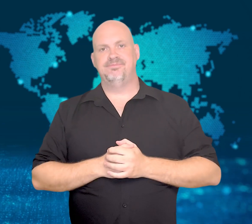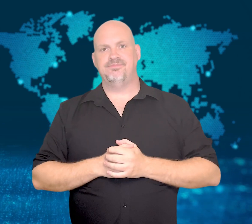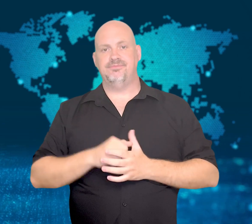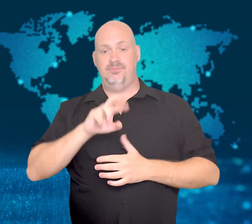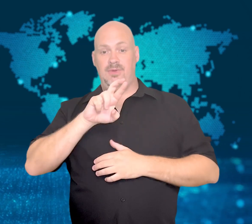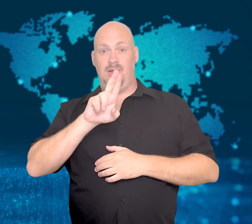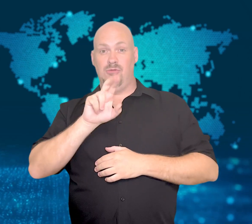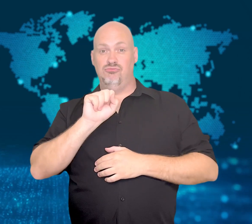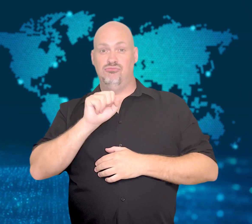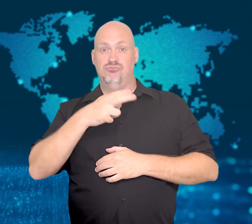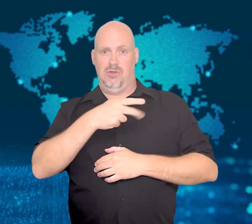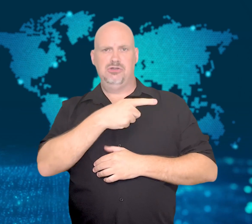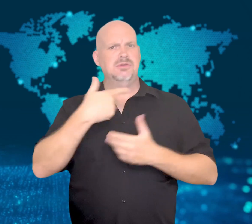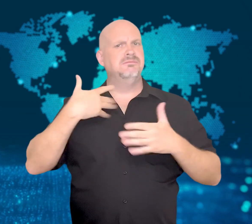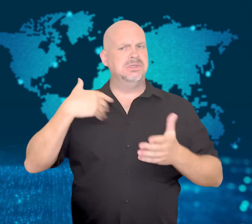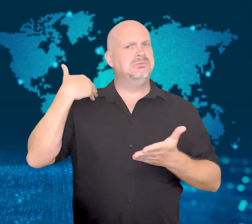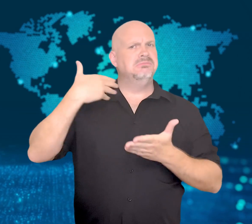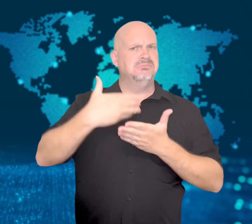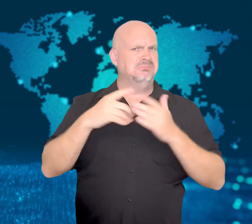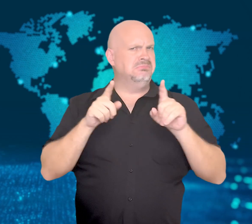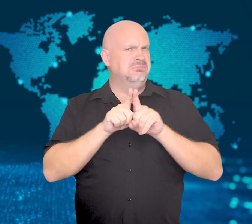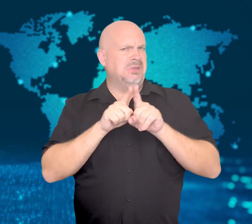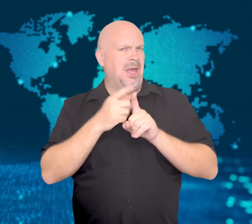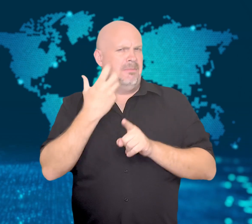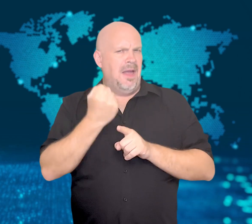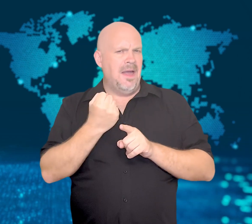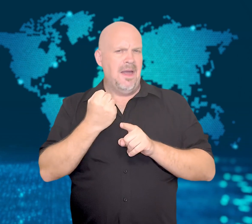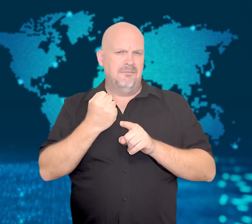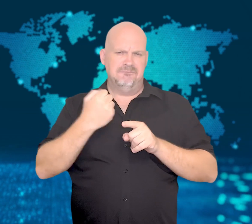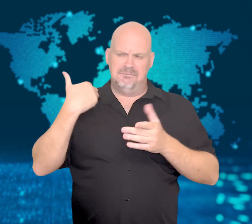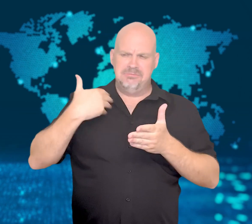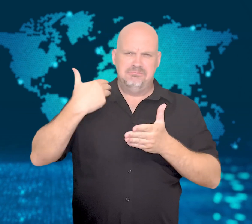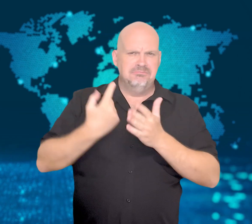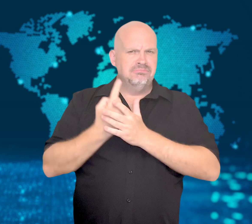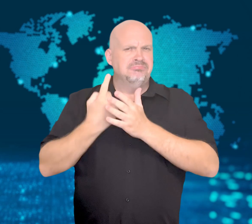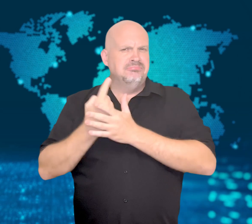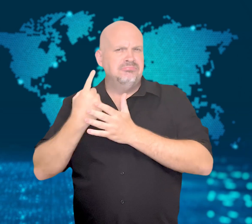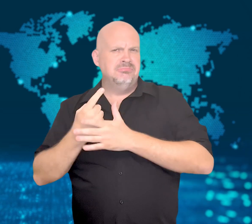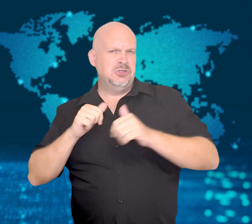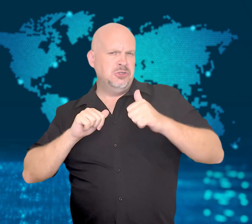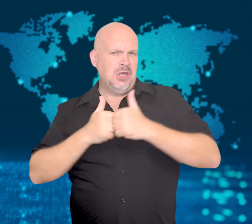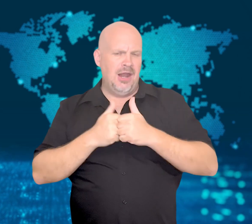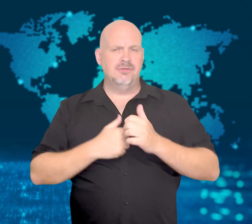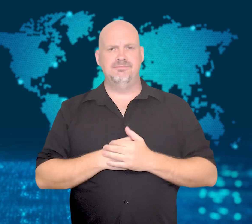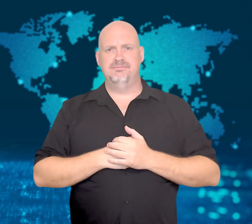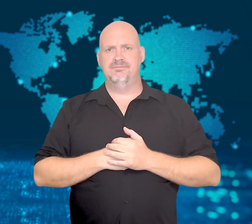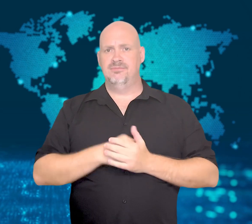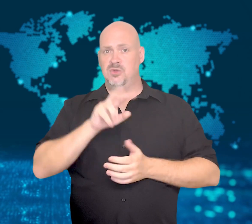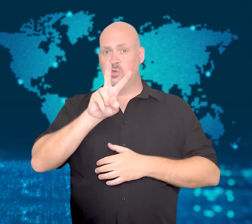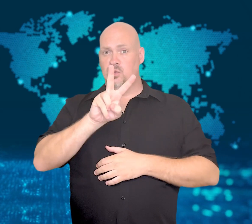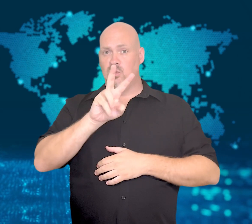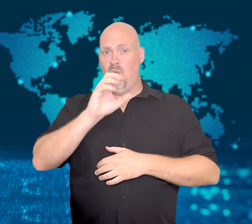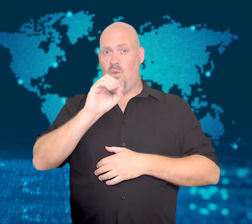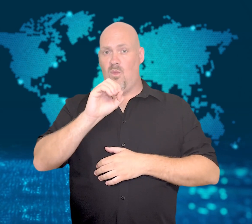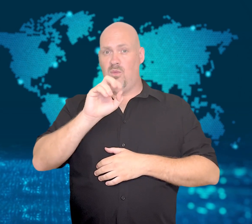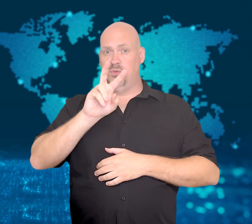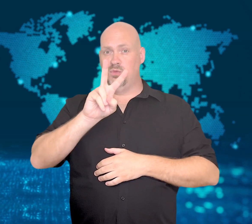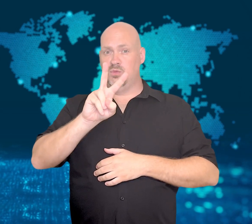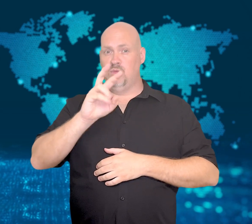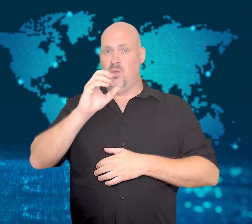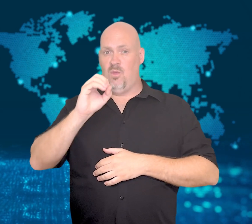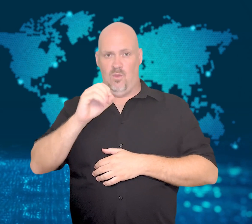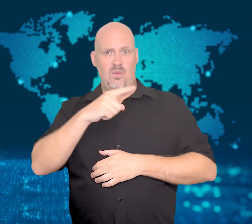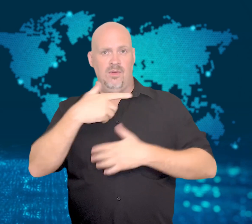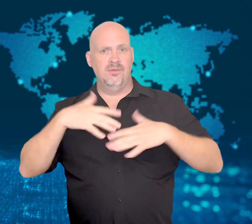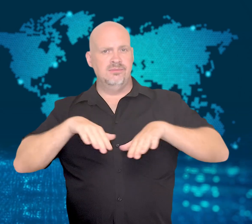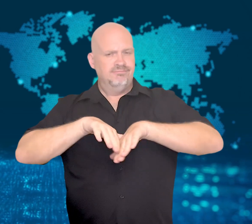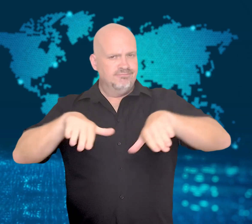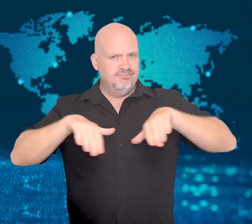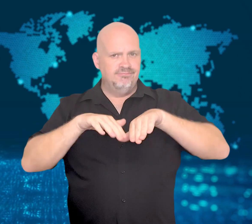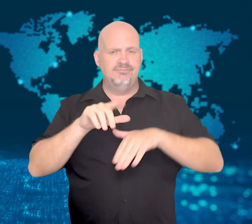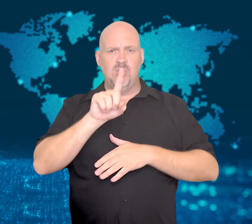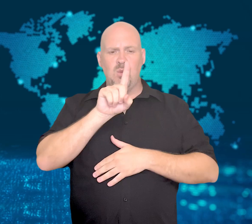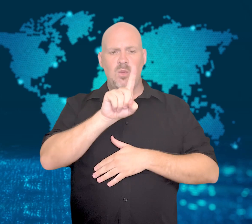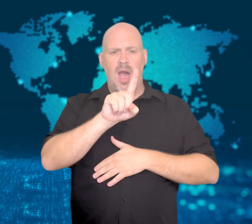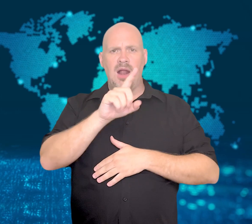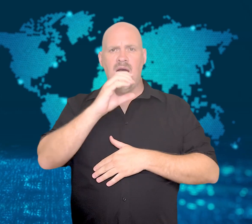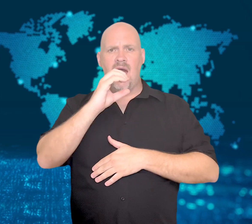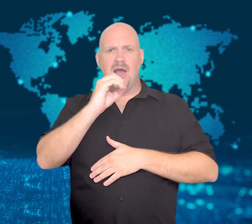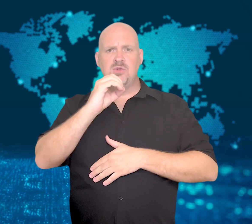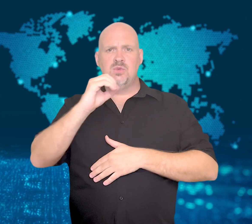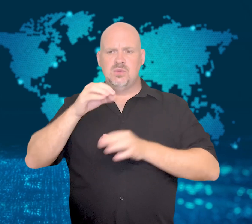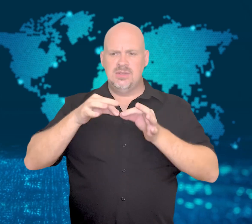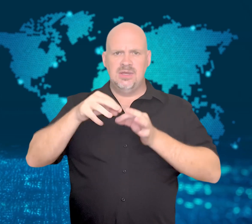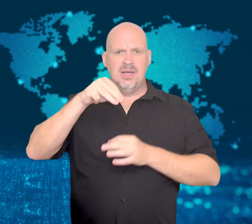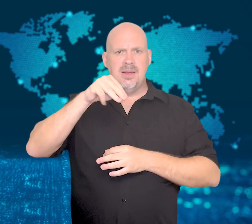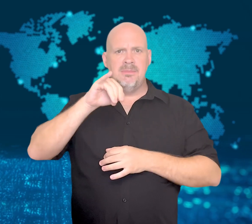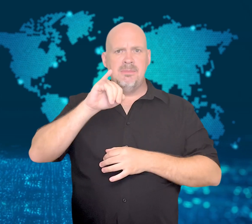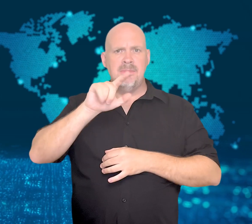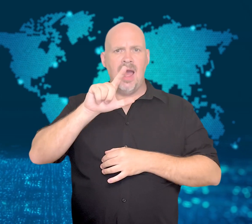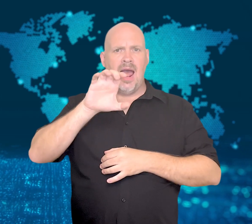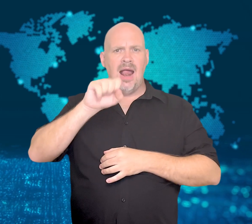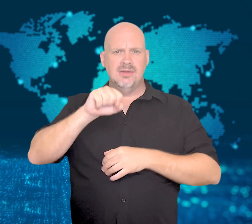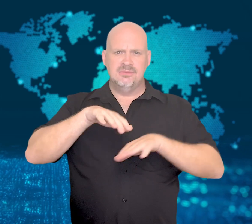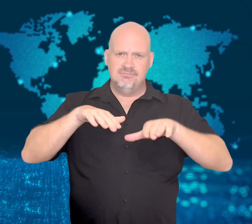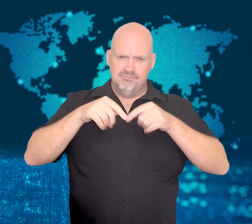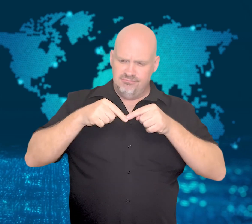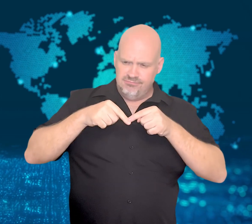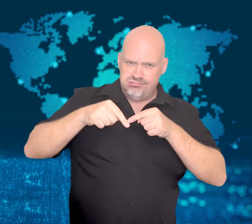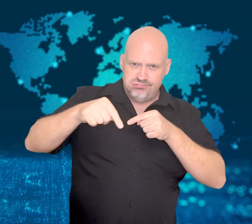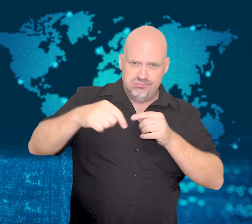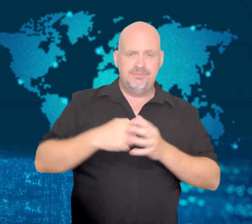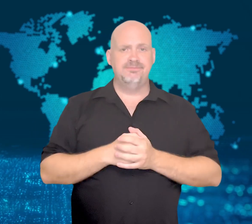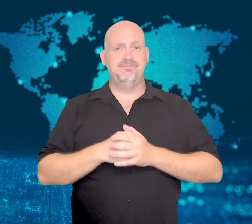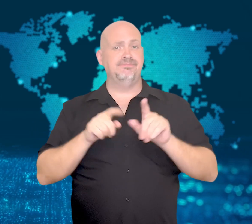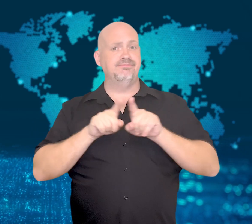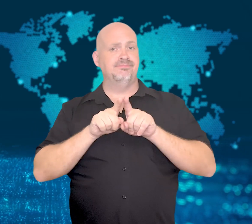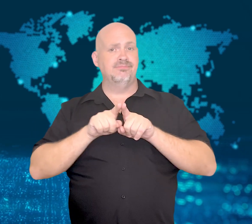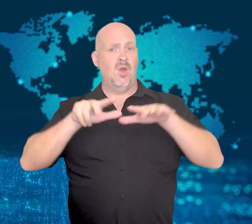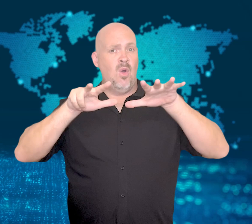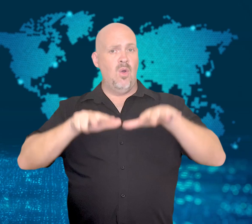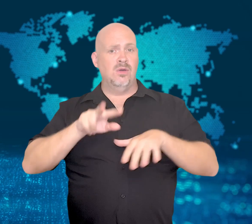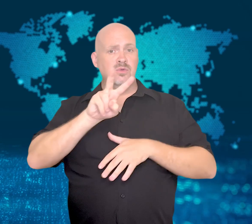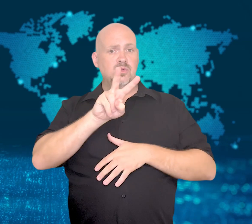In 2020, he swam 100 miles, and in August 2021,